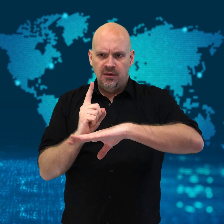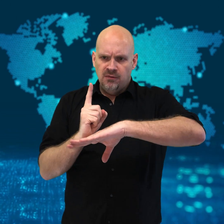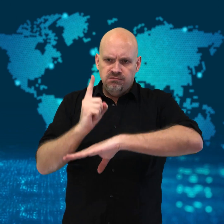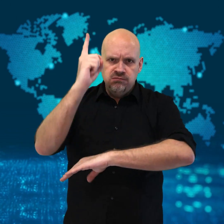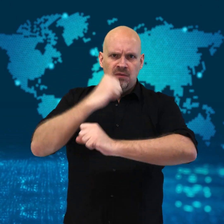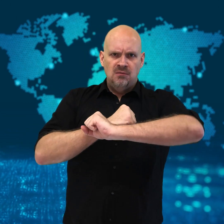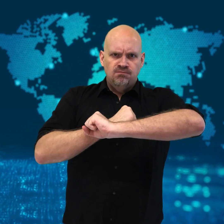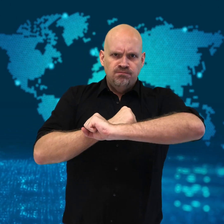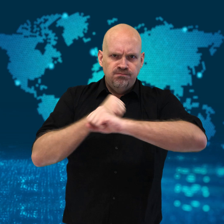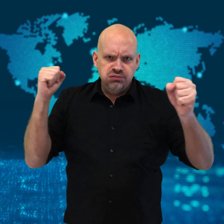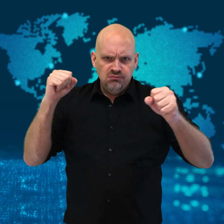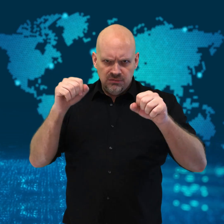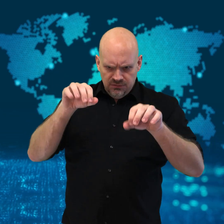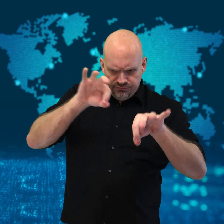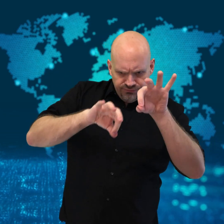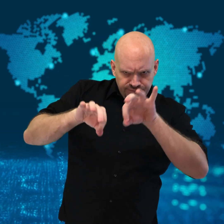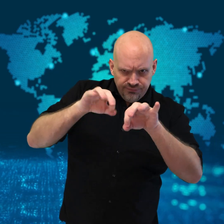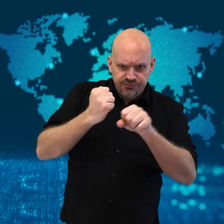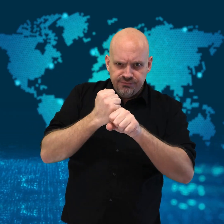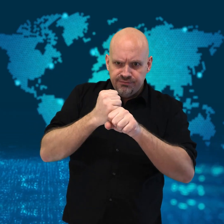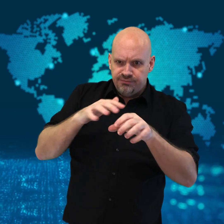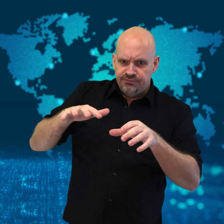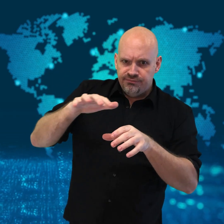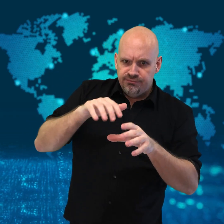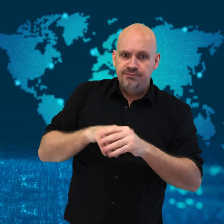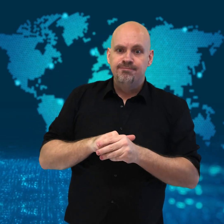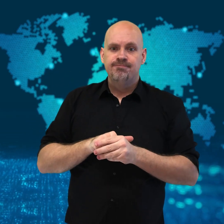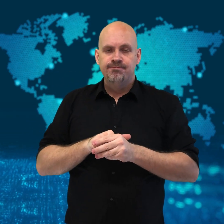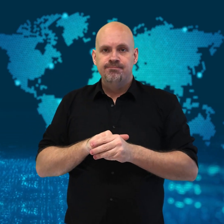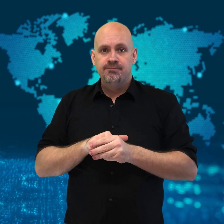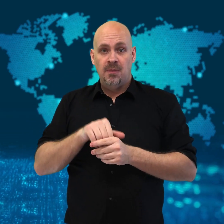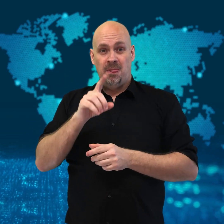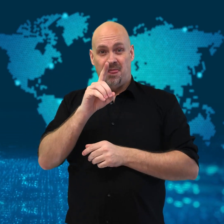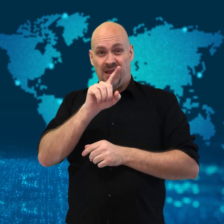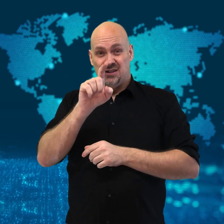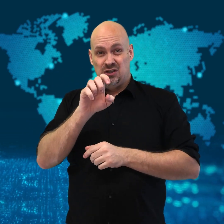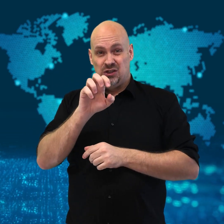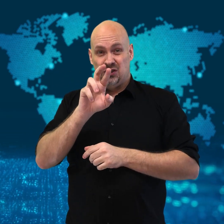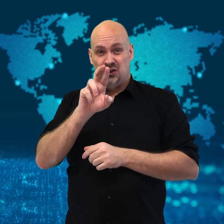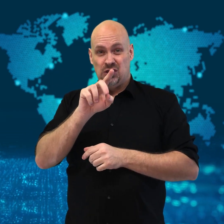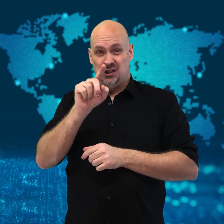manufactures ammunition and explosives.